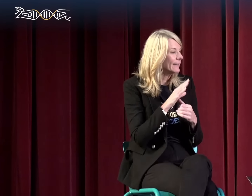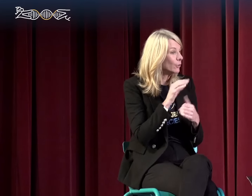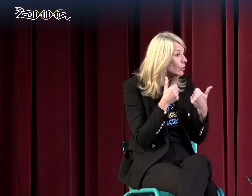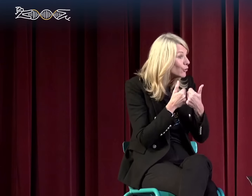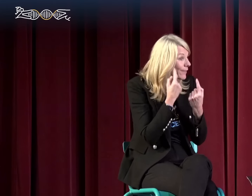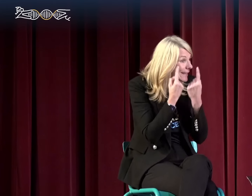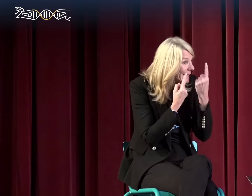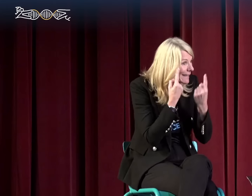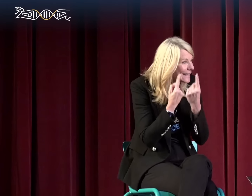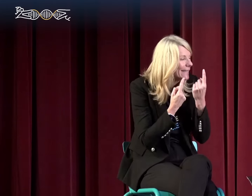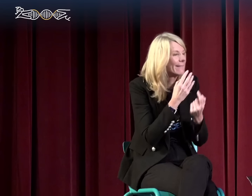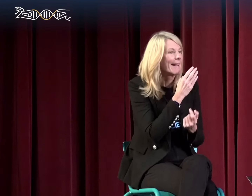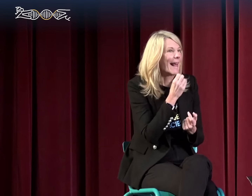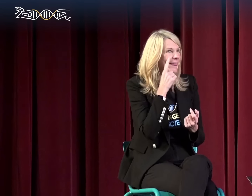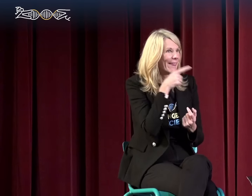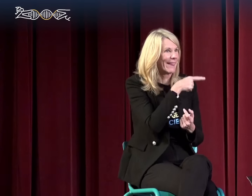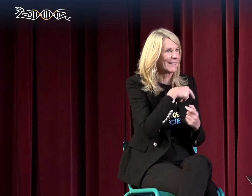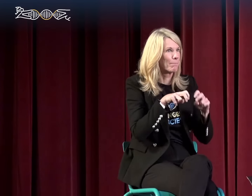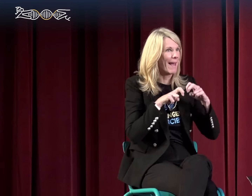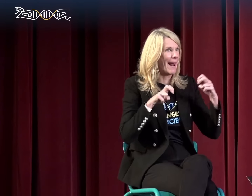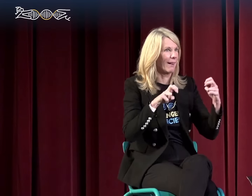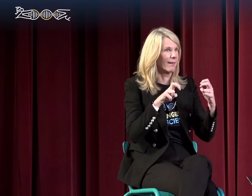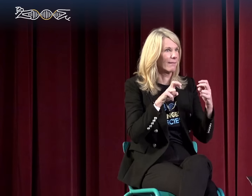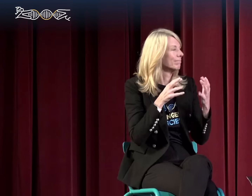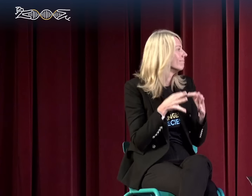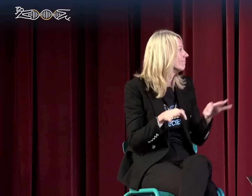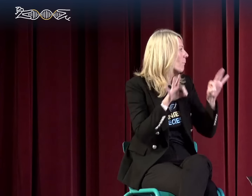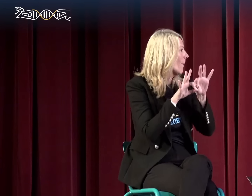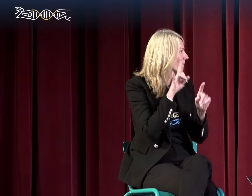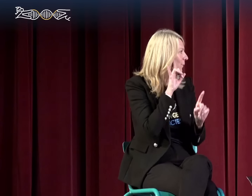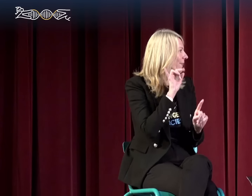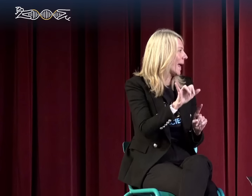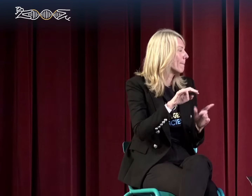ways of thinking I think this path has been important for that reason.